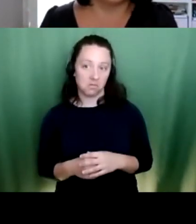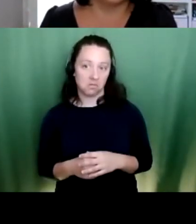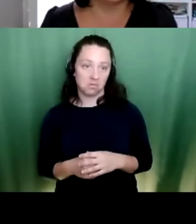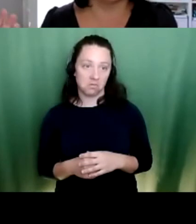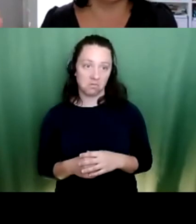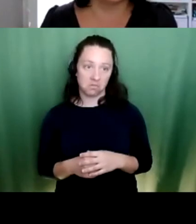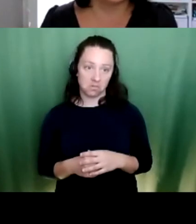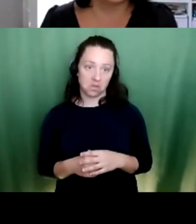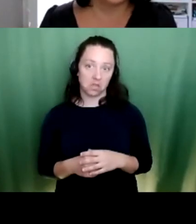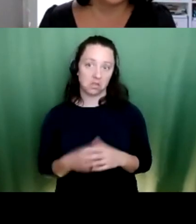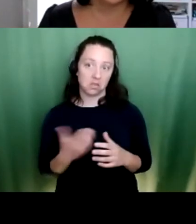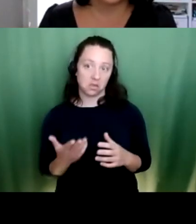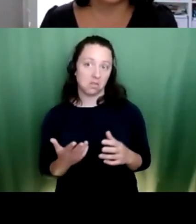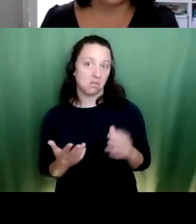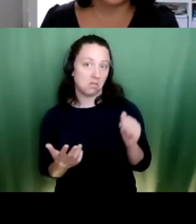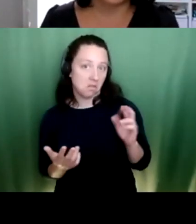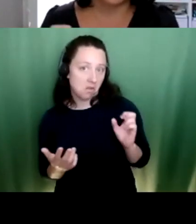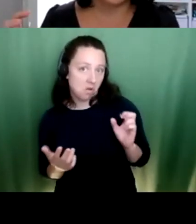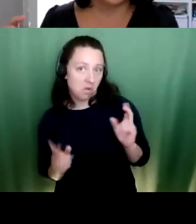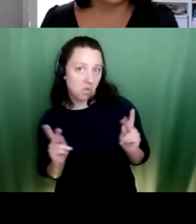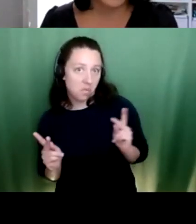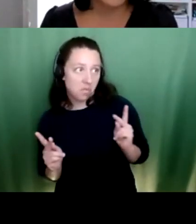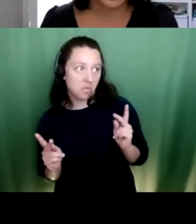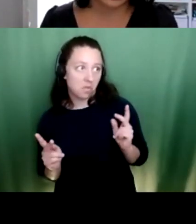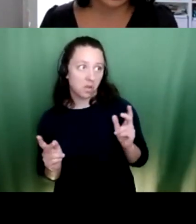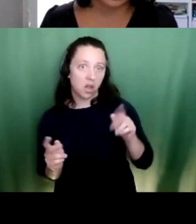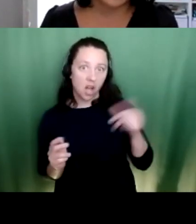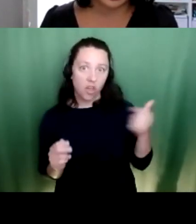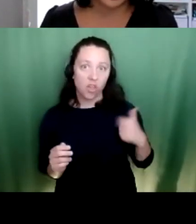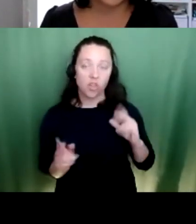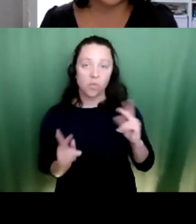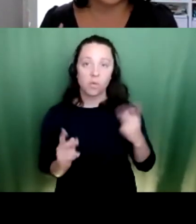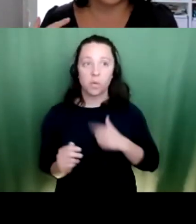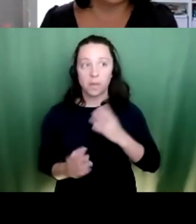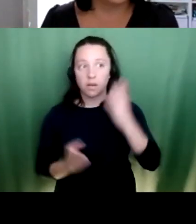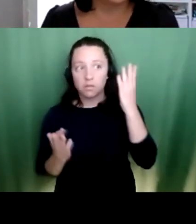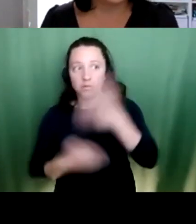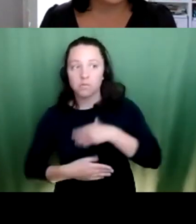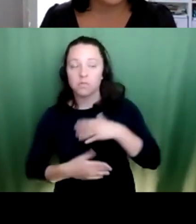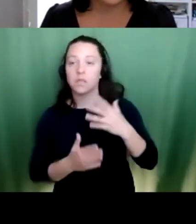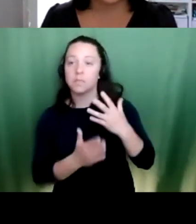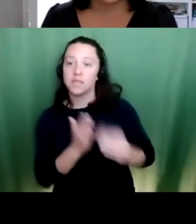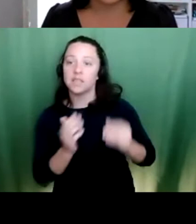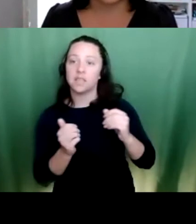experiences and with our limited capacity. This is actually a great opportunity to engage those folks